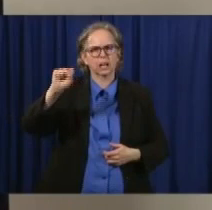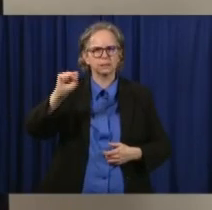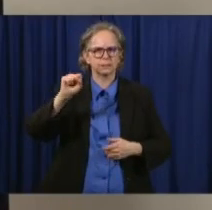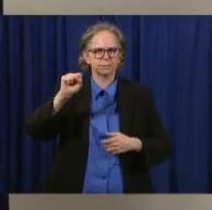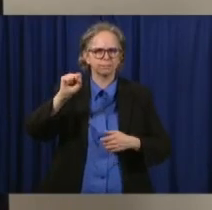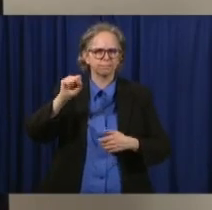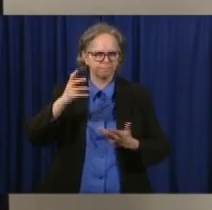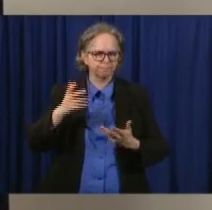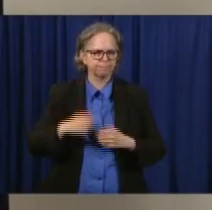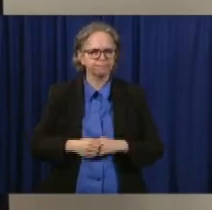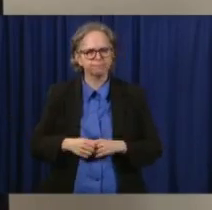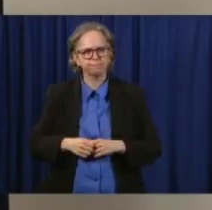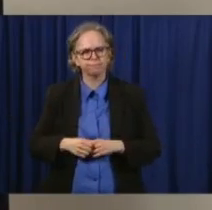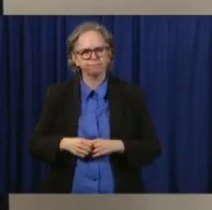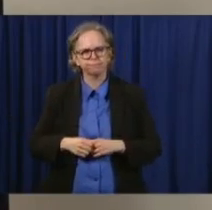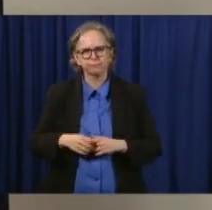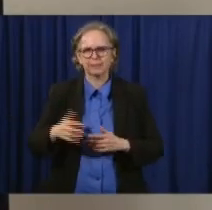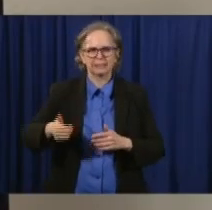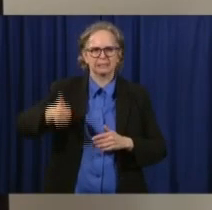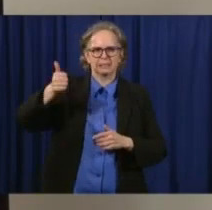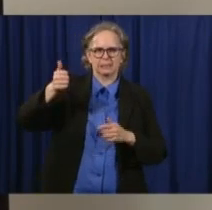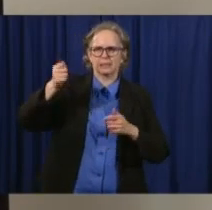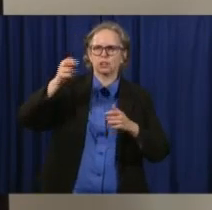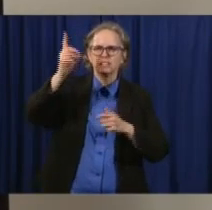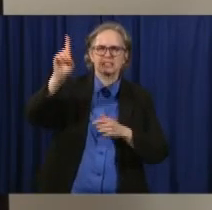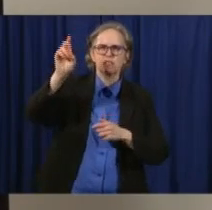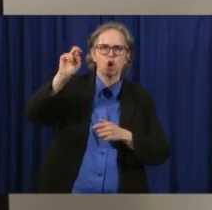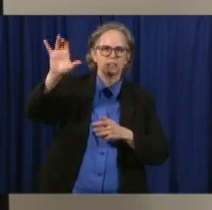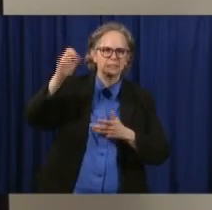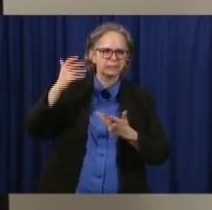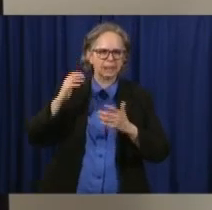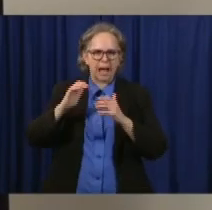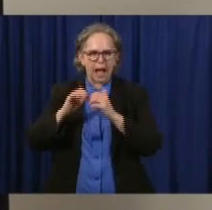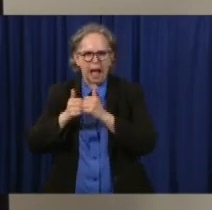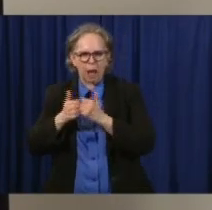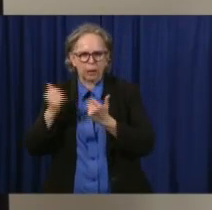INCREDIBLE TEAM OF PEOPLE WHO SPEND A GOOD DEAL OF TIME THIS WEEKEND AND JUST AN OUTSTANDING